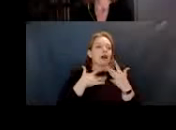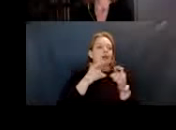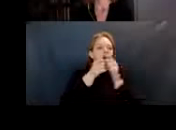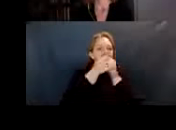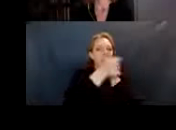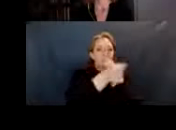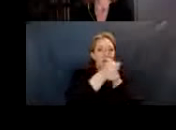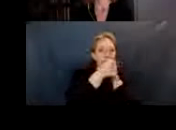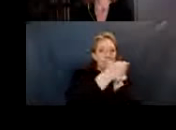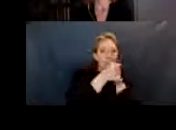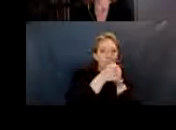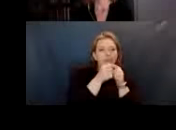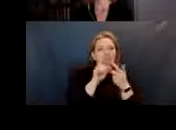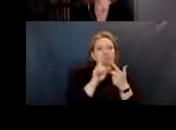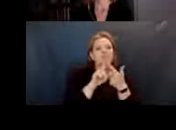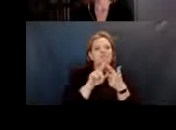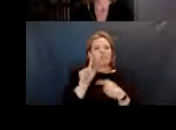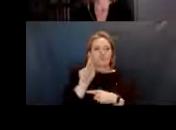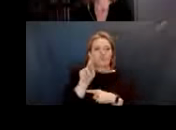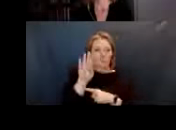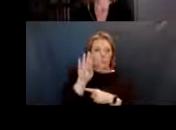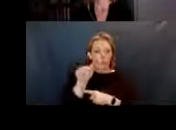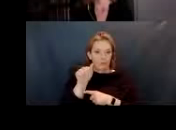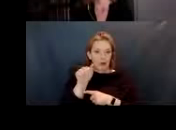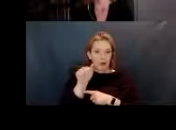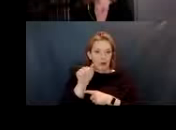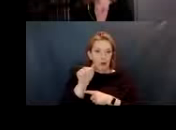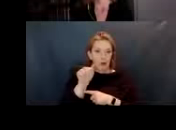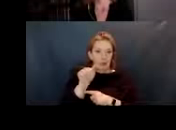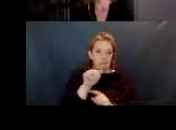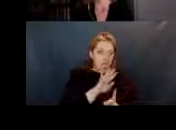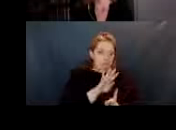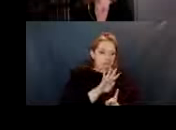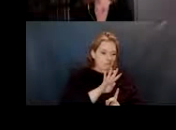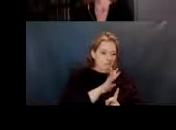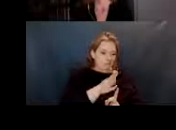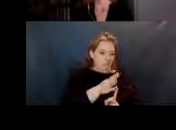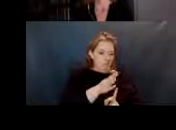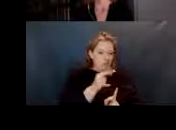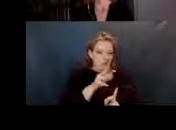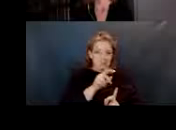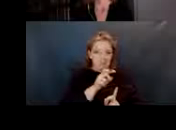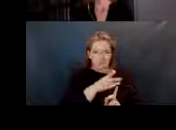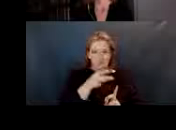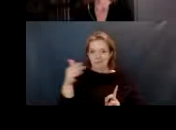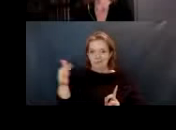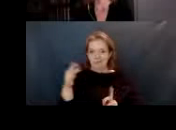grade. I played trombone to seventh grade, and then from eighth grade all through...too many years